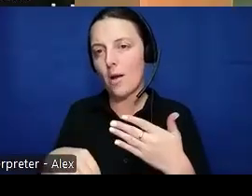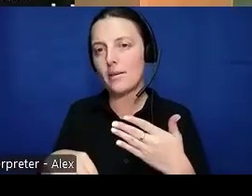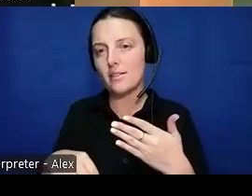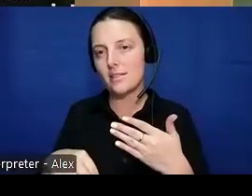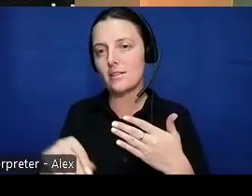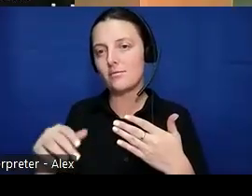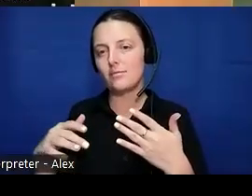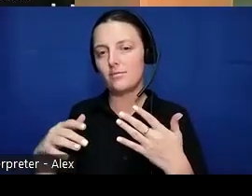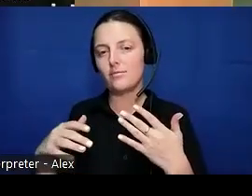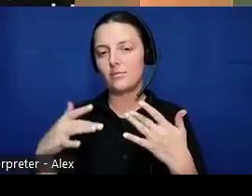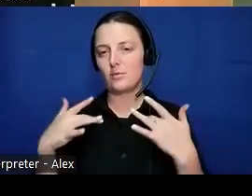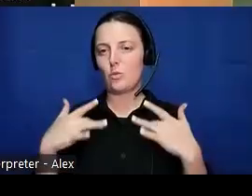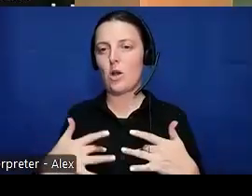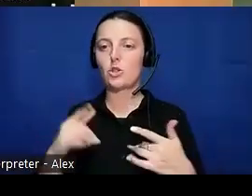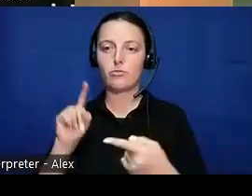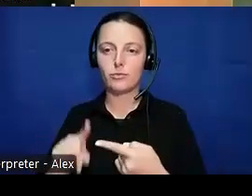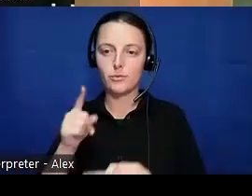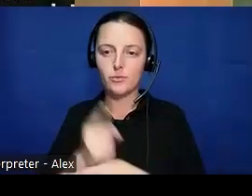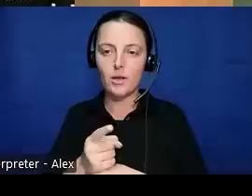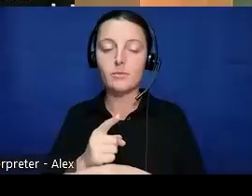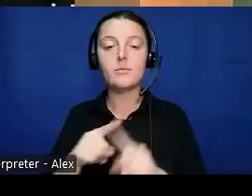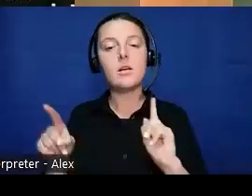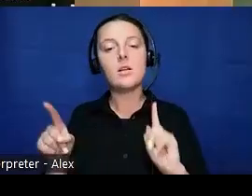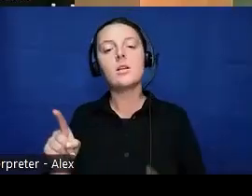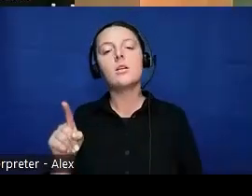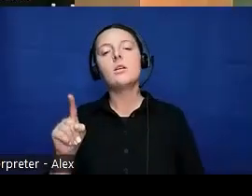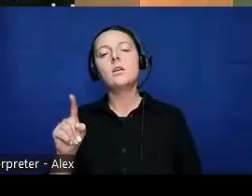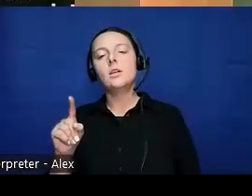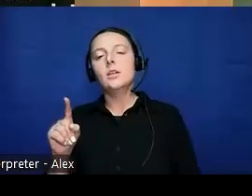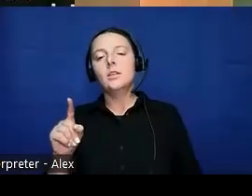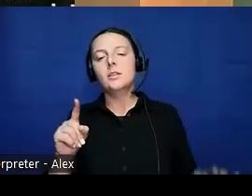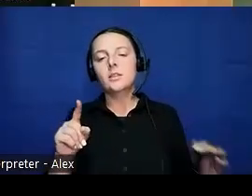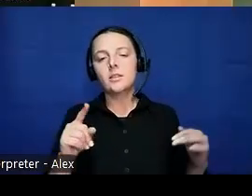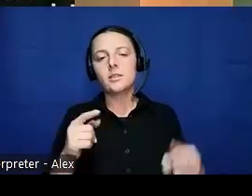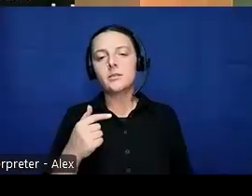what I'm talking about, if you think about it, is I'm asking the oncologist to prescribe this